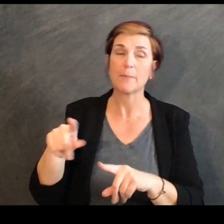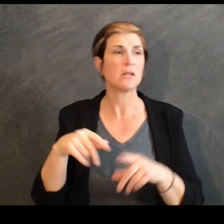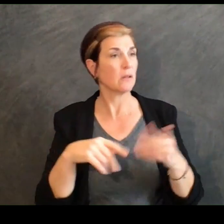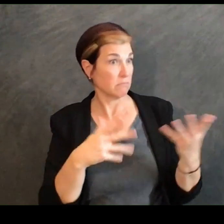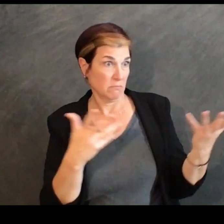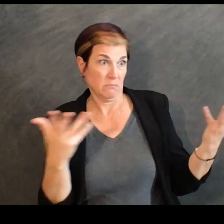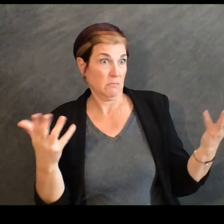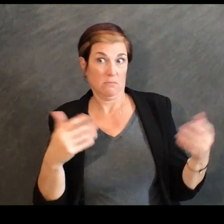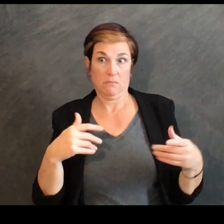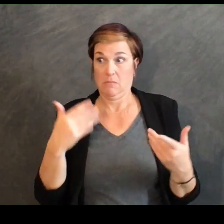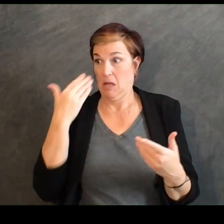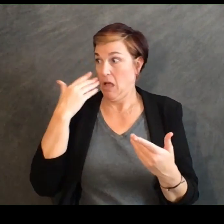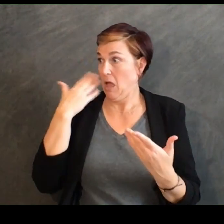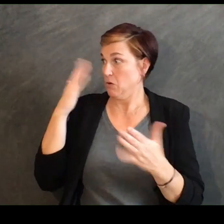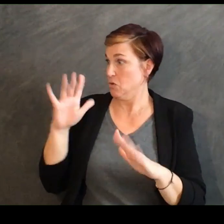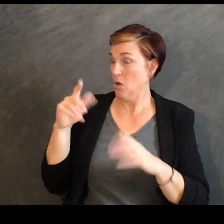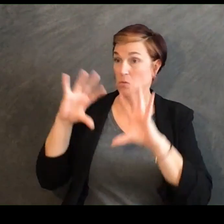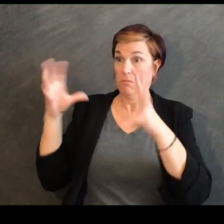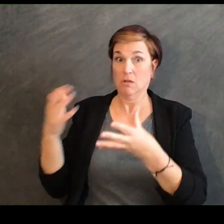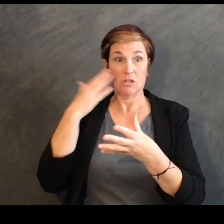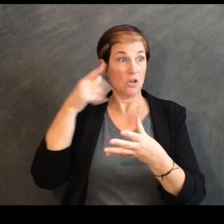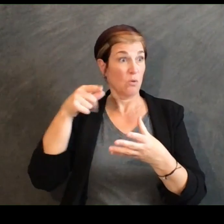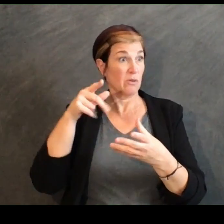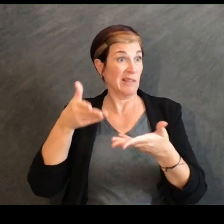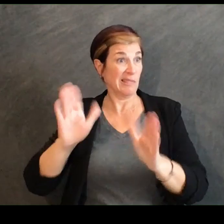that you know people let people go you used to be with a different newspaper